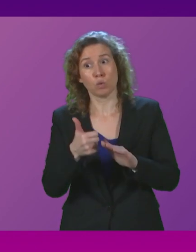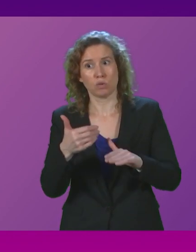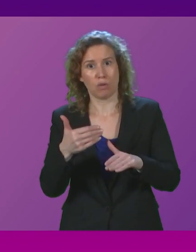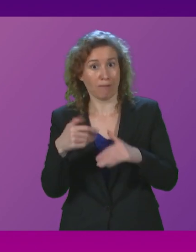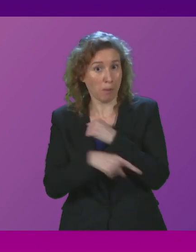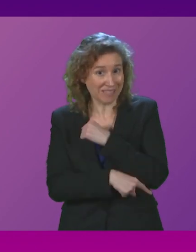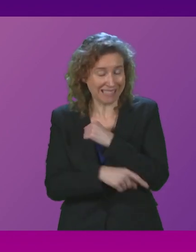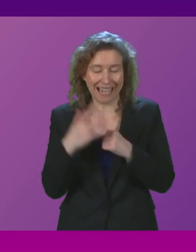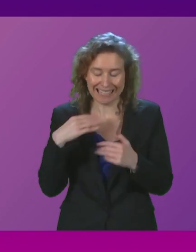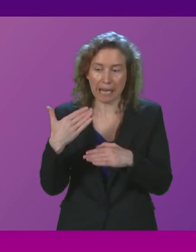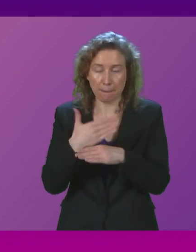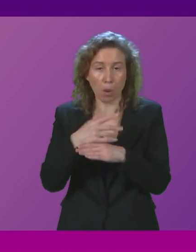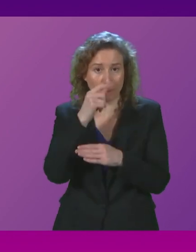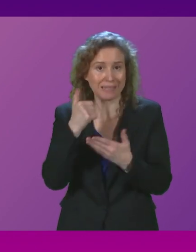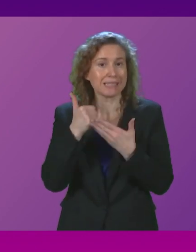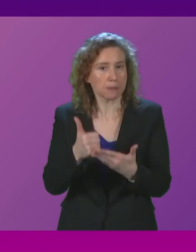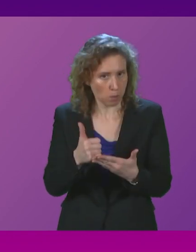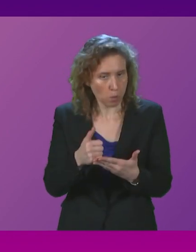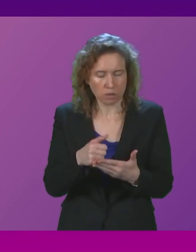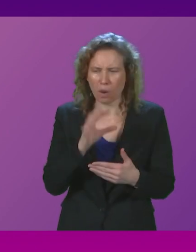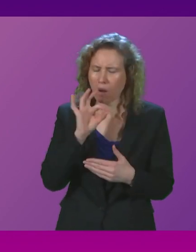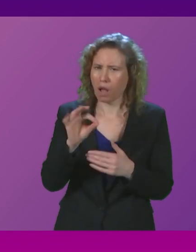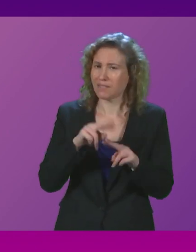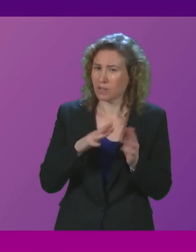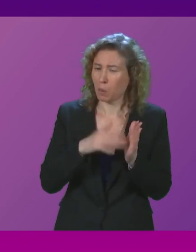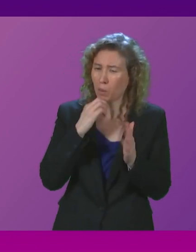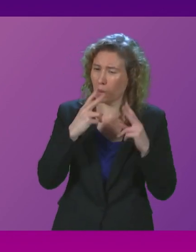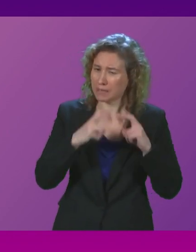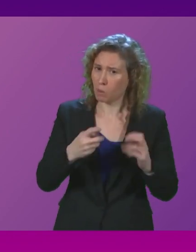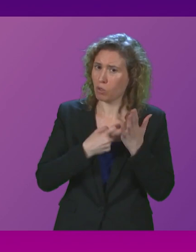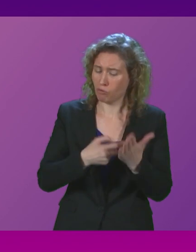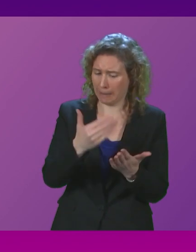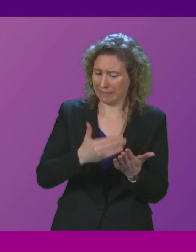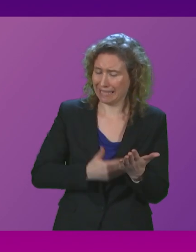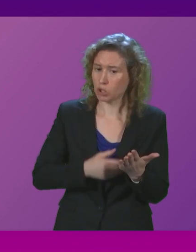Will the First Minister explore the recommendations that the report sets out?